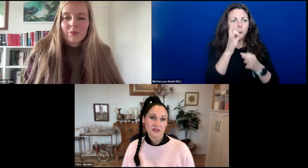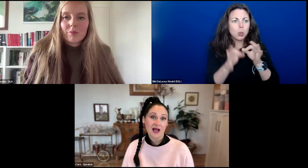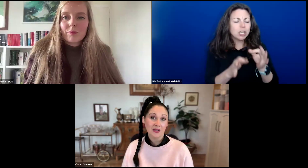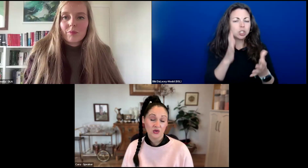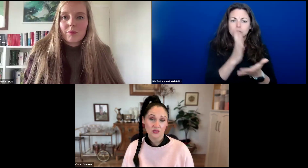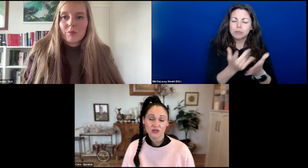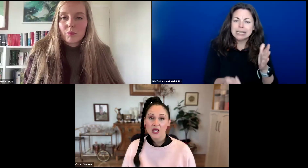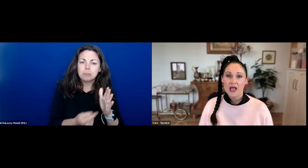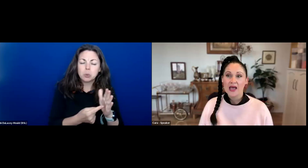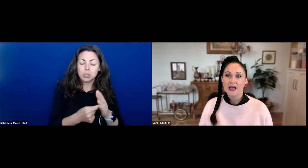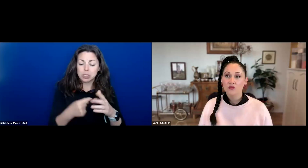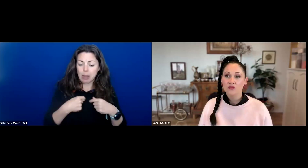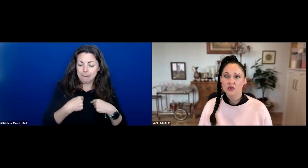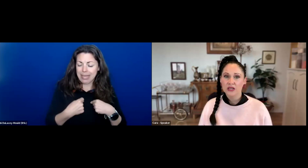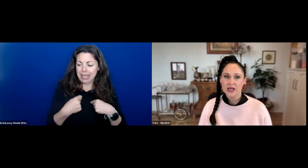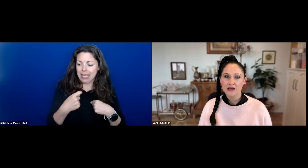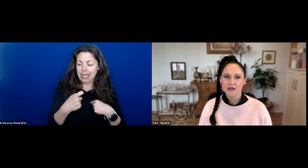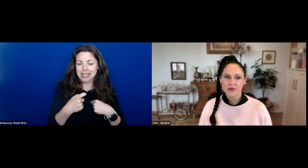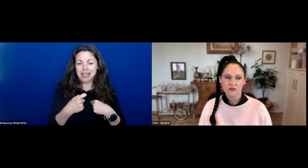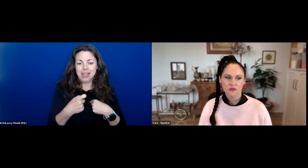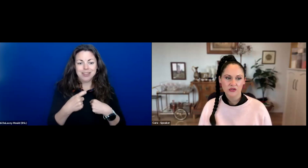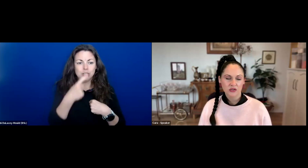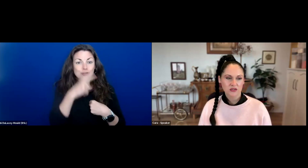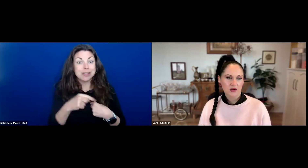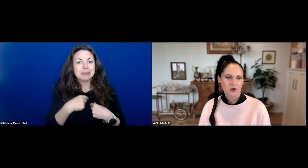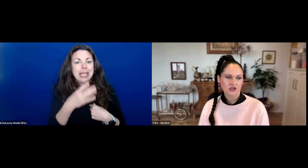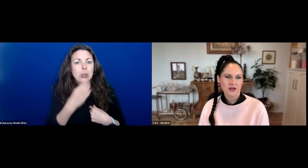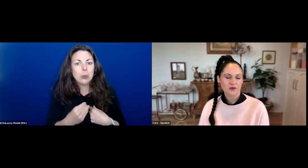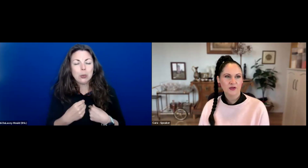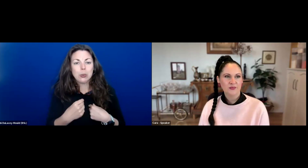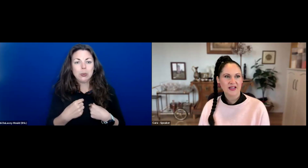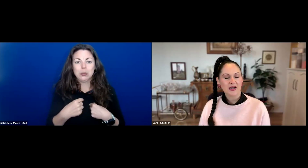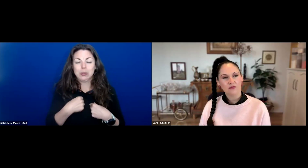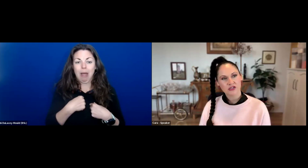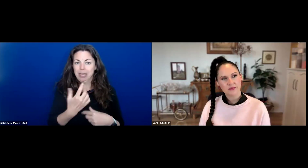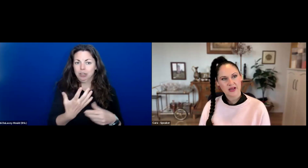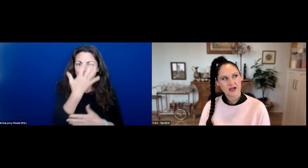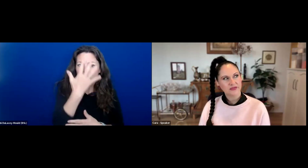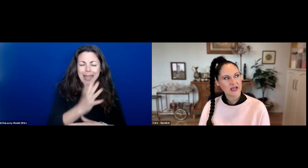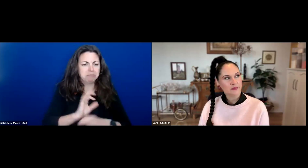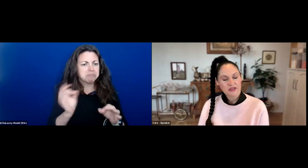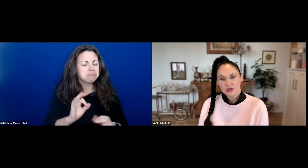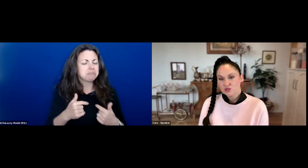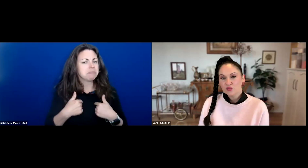tricks I use, and I'm very candid about my tricks, and I'm not ashamed of them. Again, every time I have an ableist